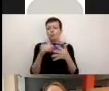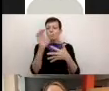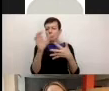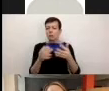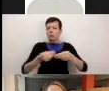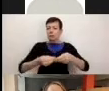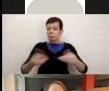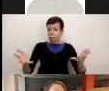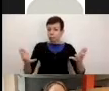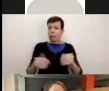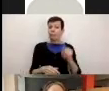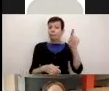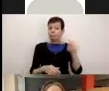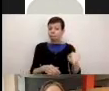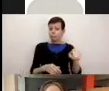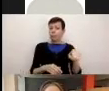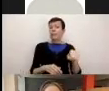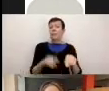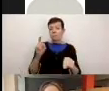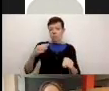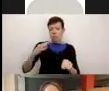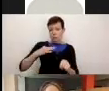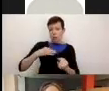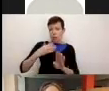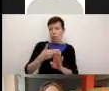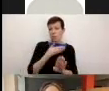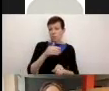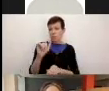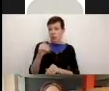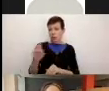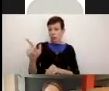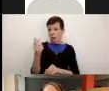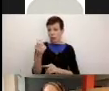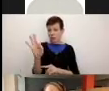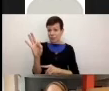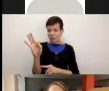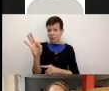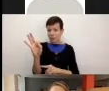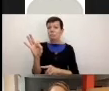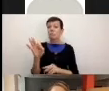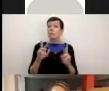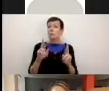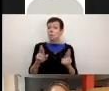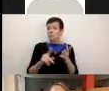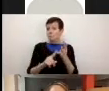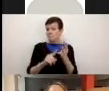And the deadline is April 19 with results coming available by the end of June.